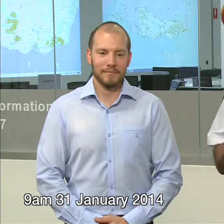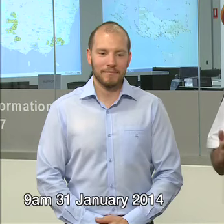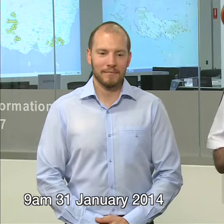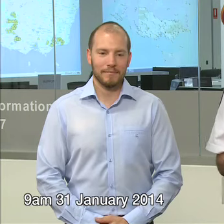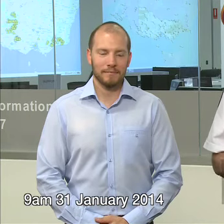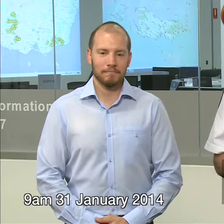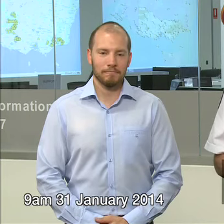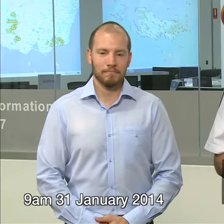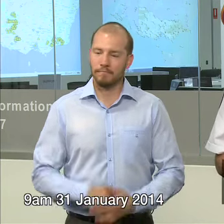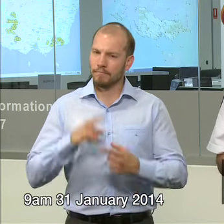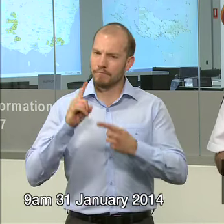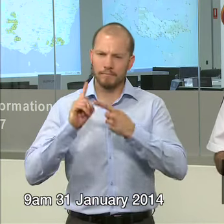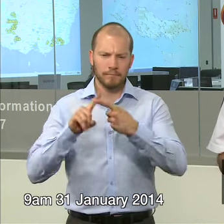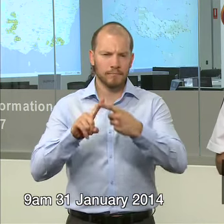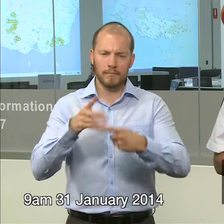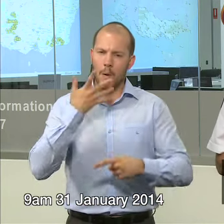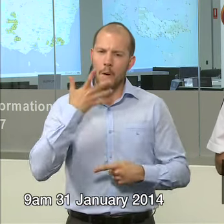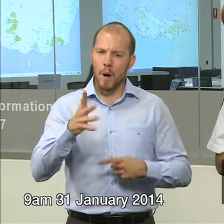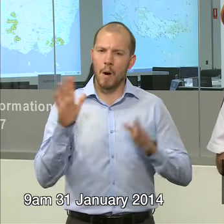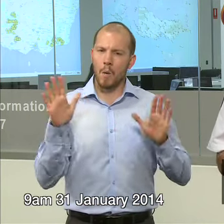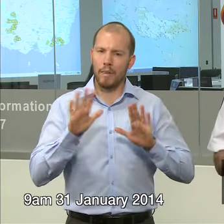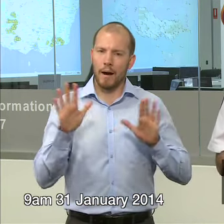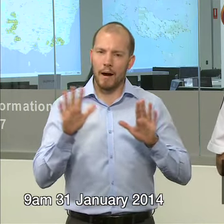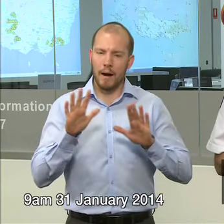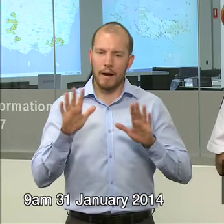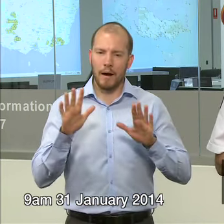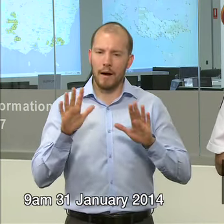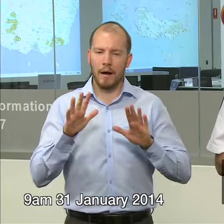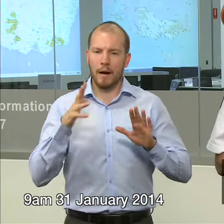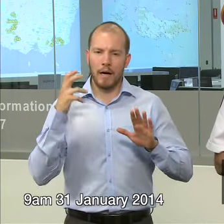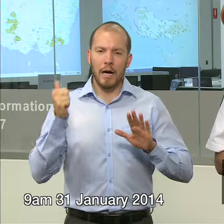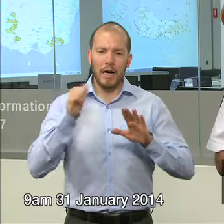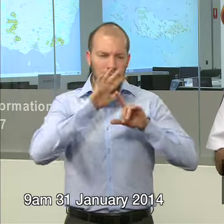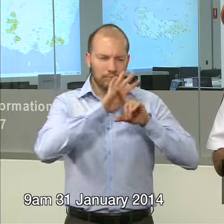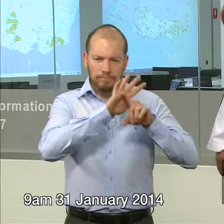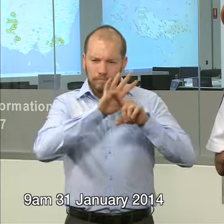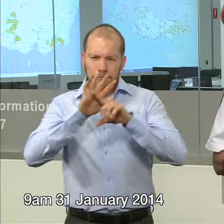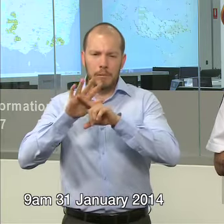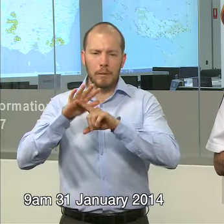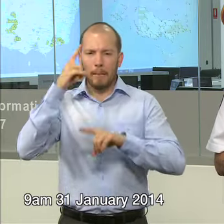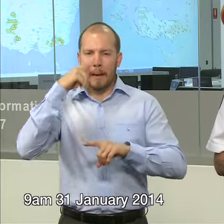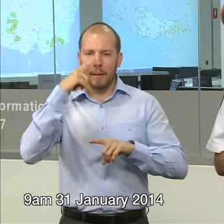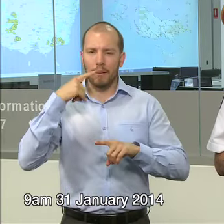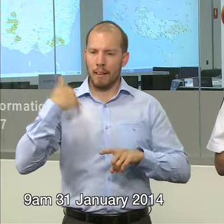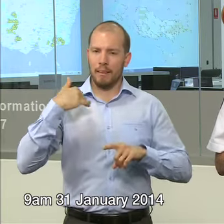It continues hot and obviously, thatís got all these pressures on communities. Think about those who are living north of the Great Divide.